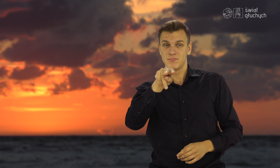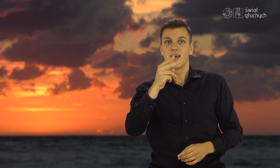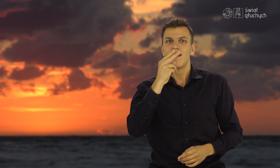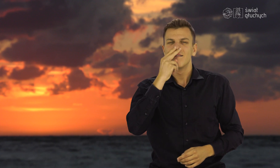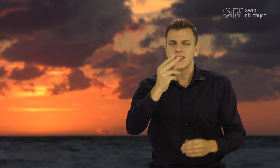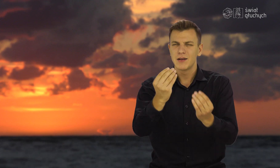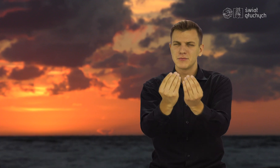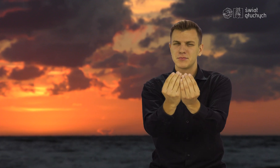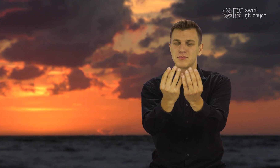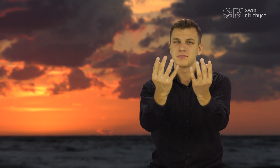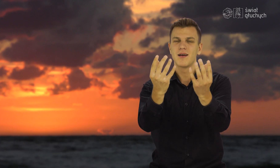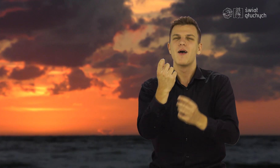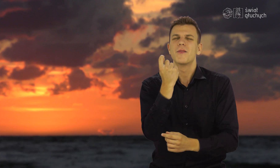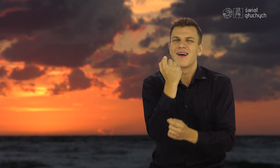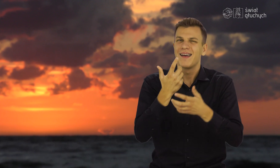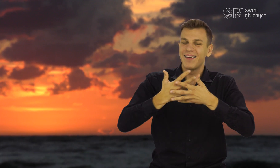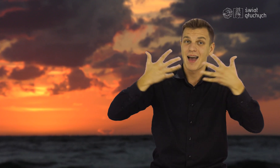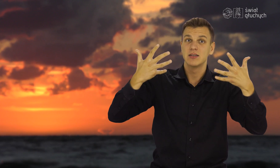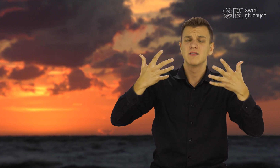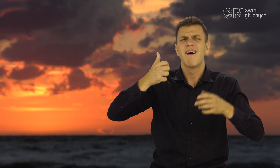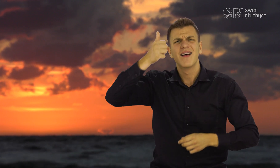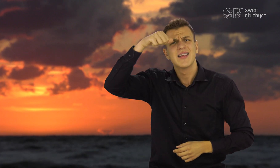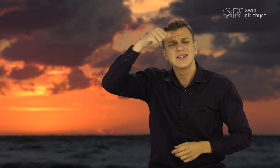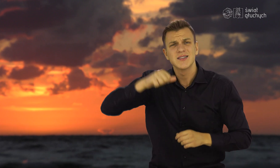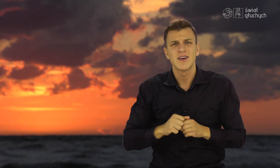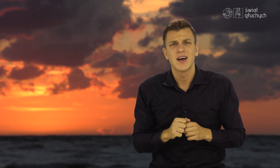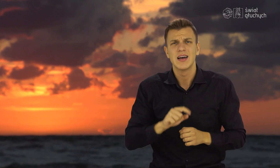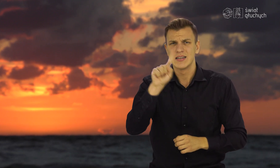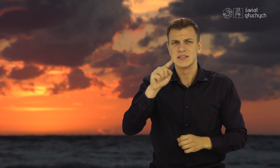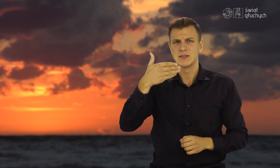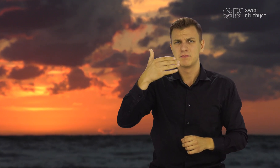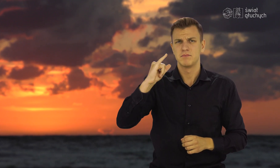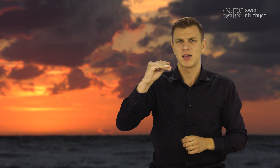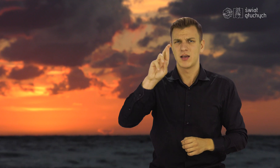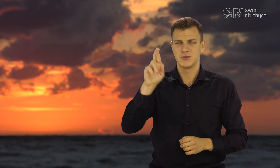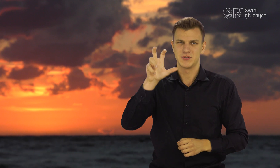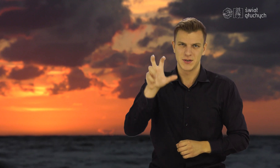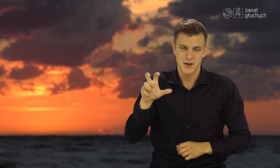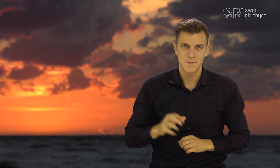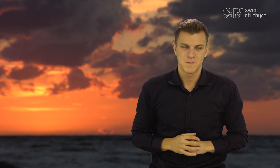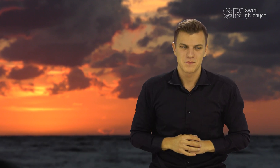meaning twilight.